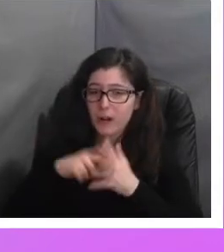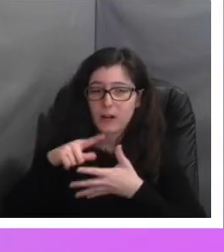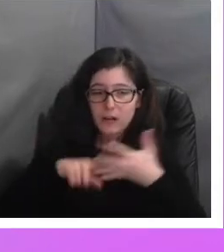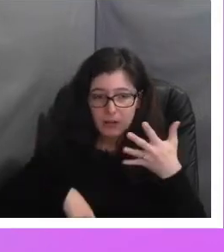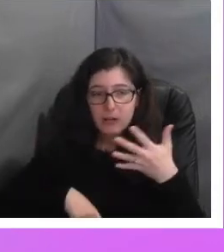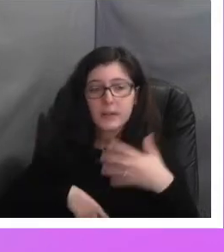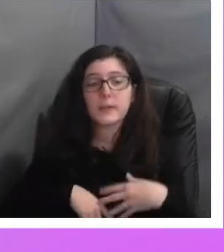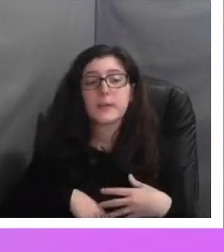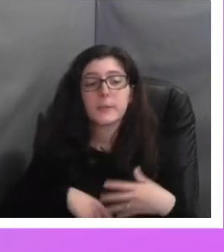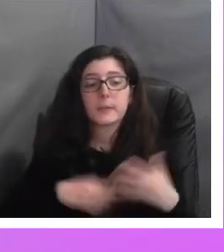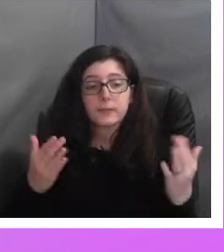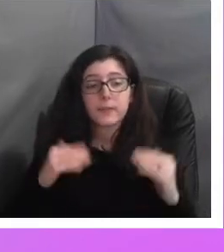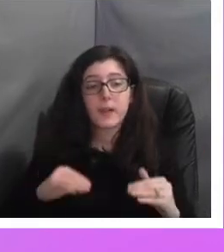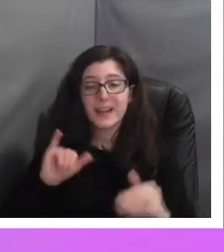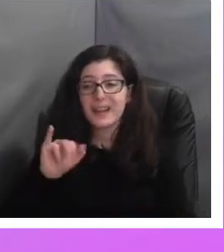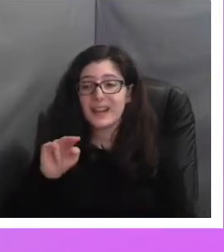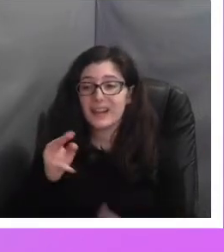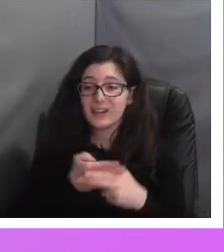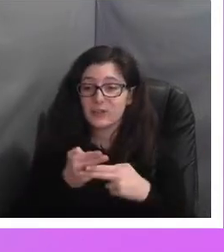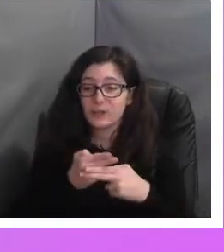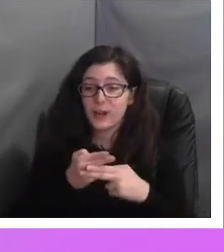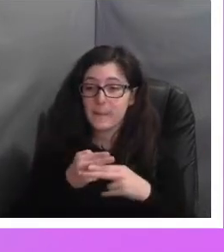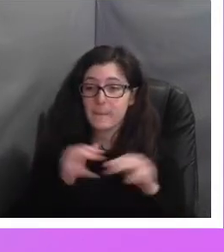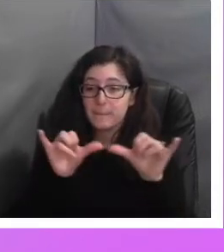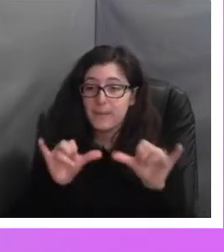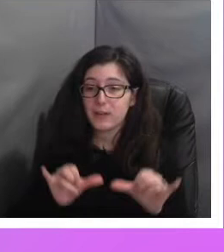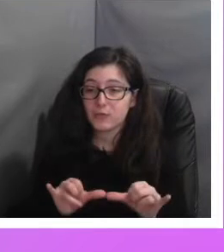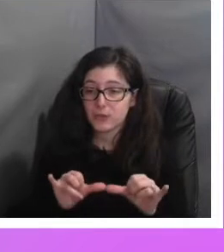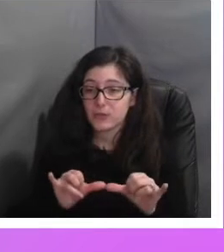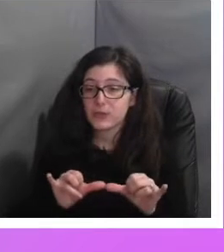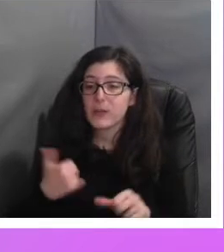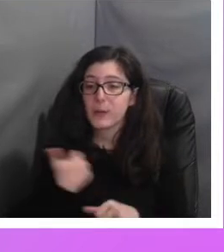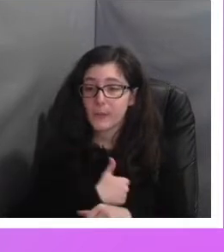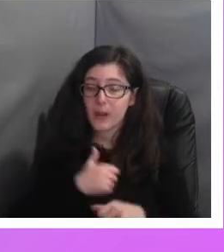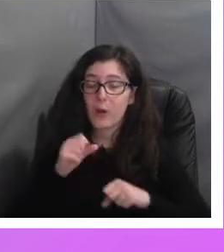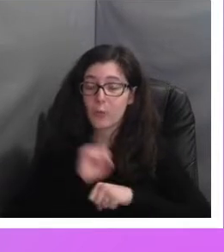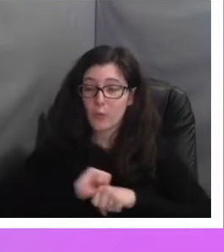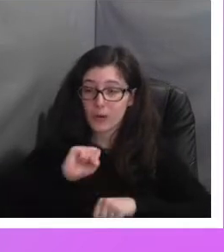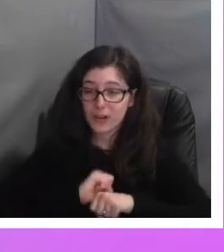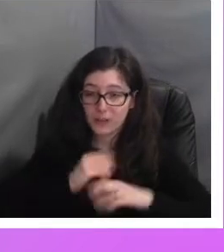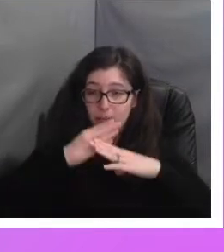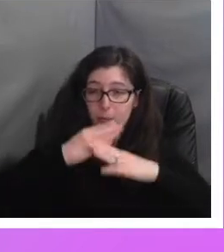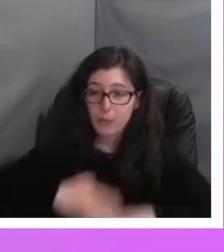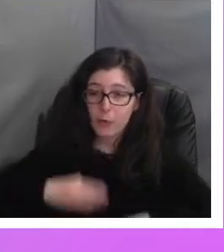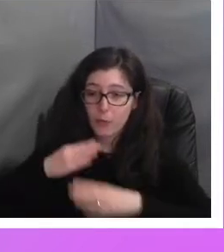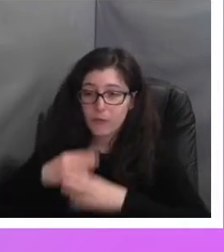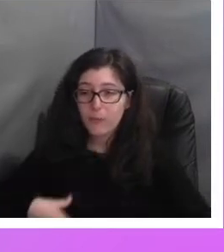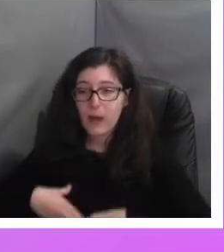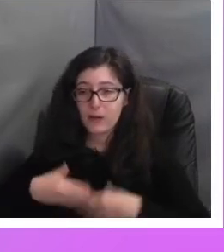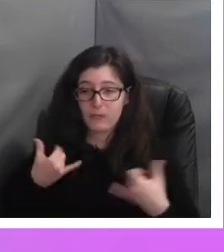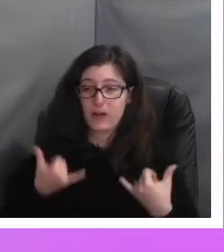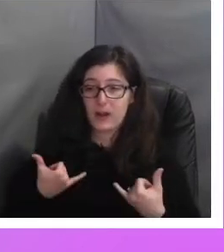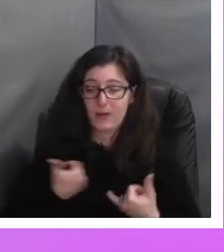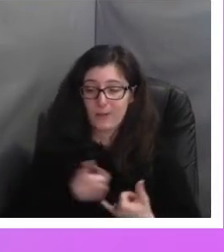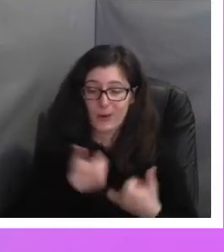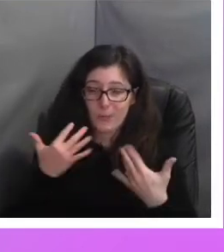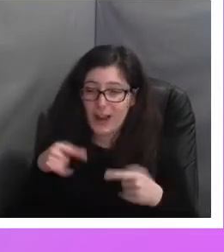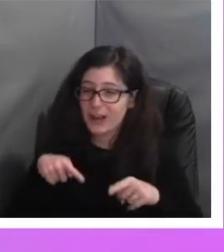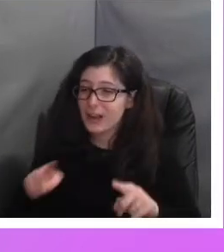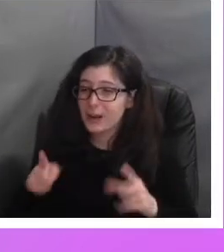how are you nonetheless going to get this information to people with disabilities with substantially equivalent ease of use?